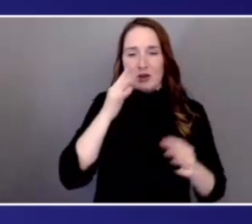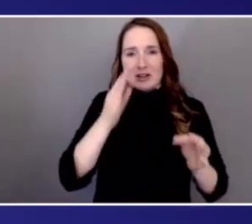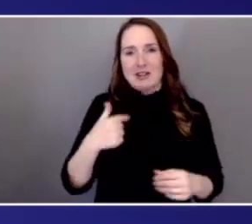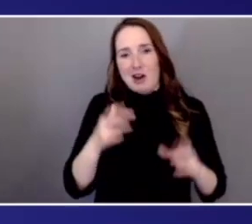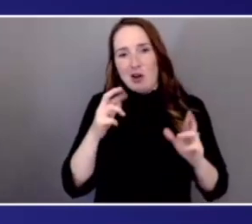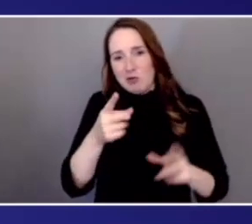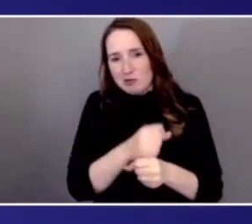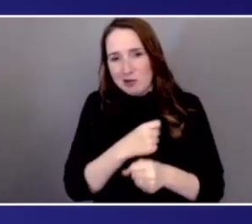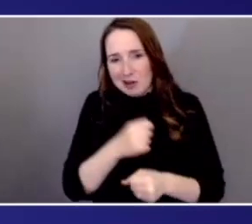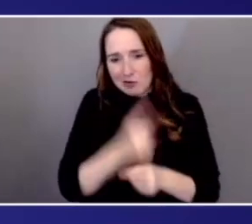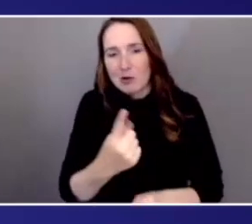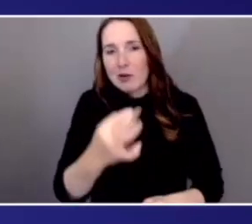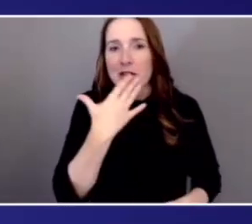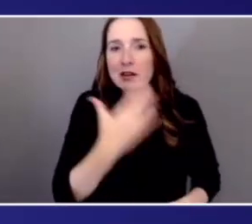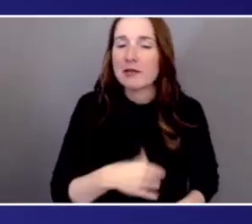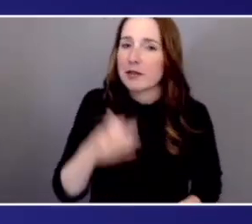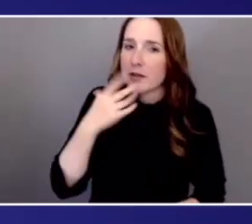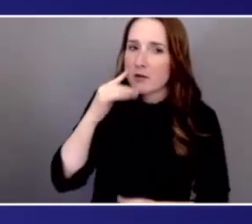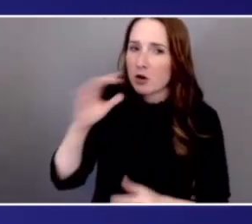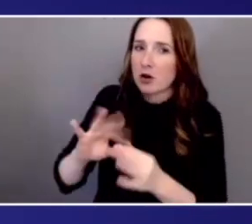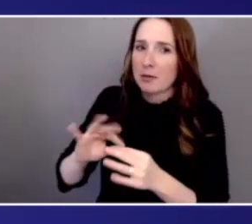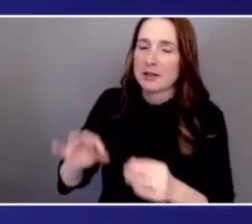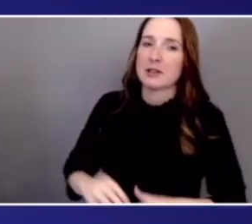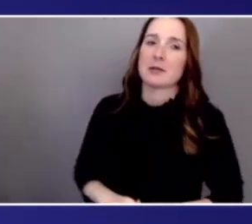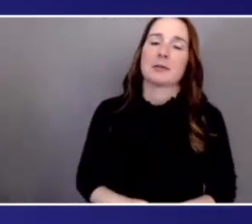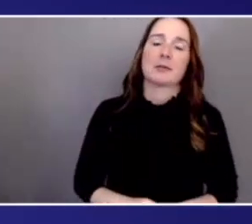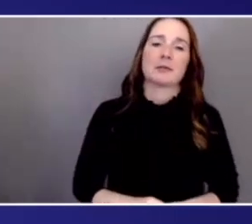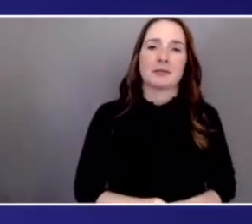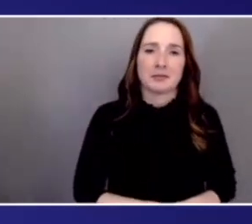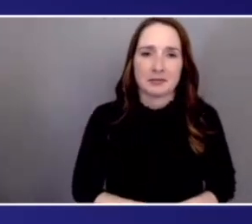Thank you. Thank you for your comments.